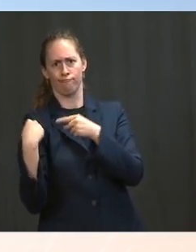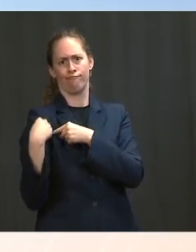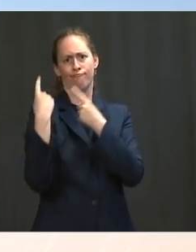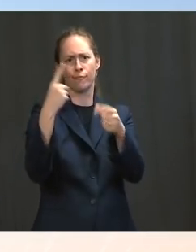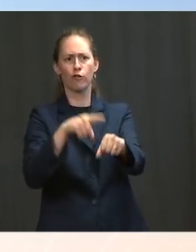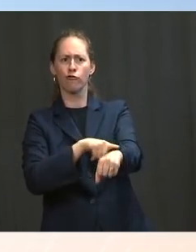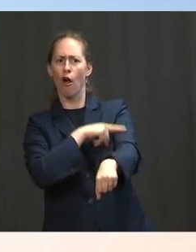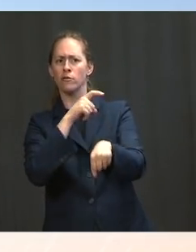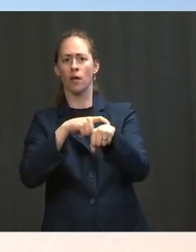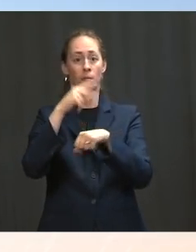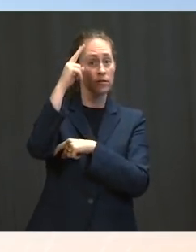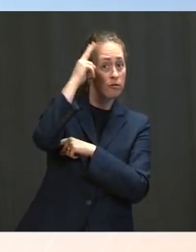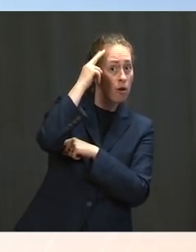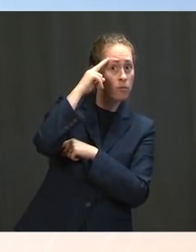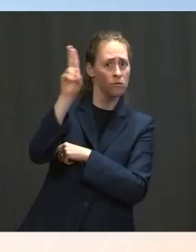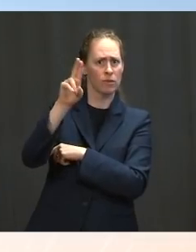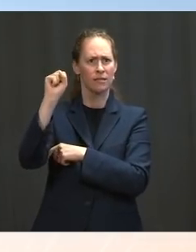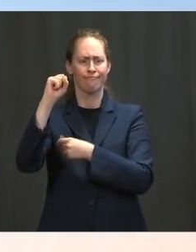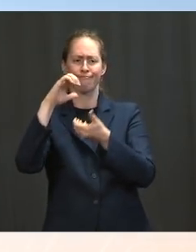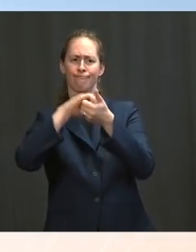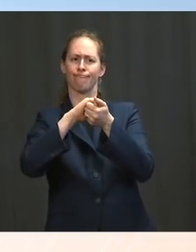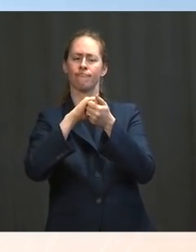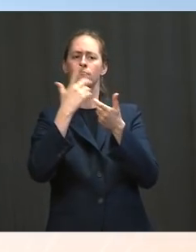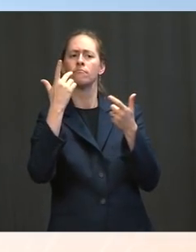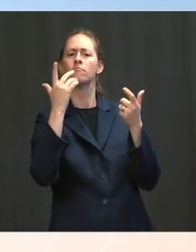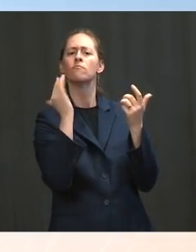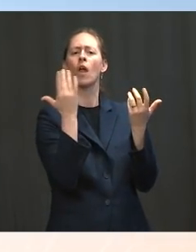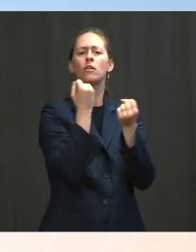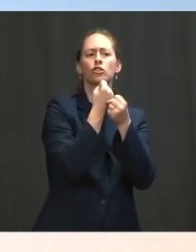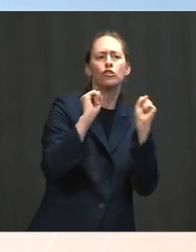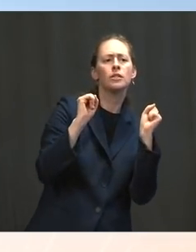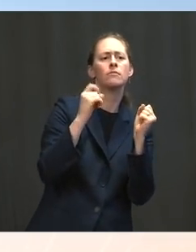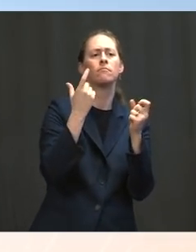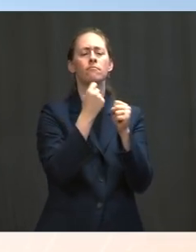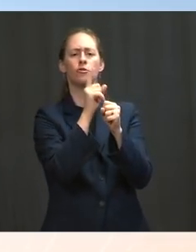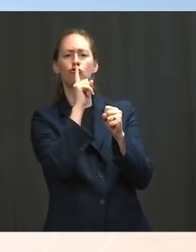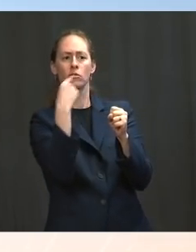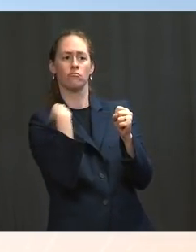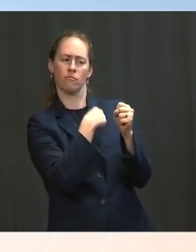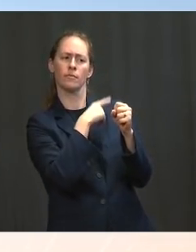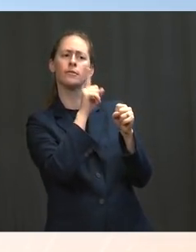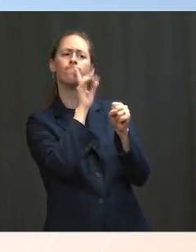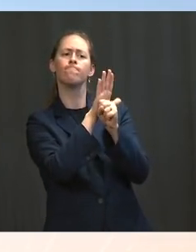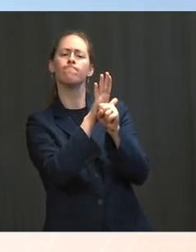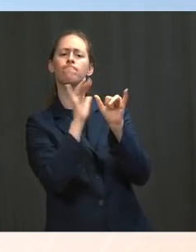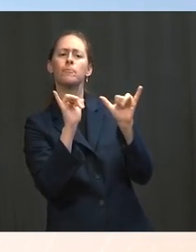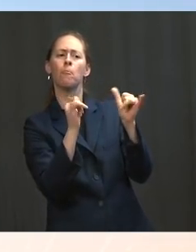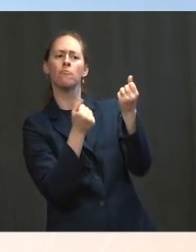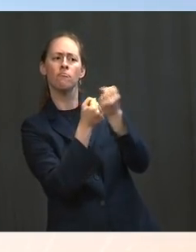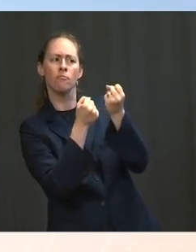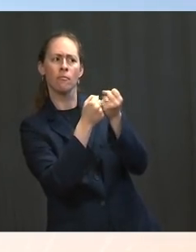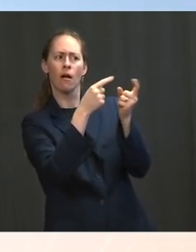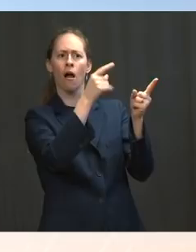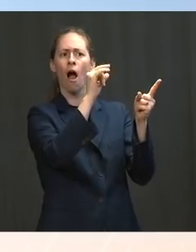regional security, and the U.S. commitment to help Saudi Arabia defend its territory as it faces attacks from Iranian-aligned groups.